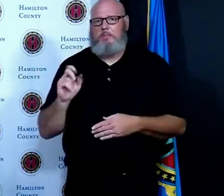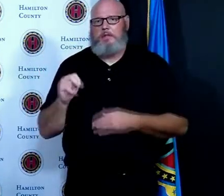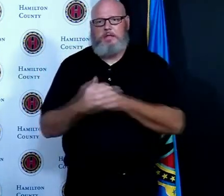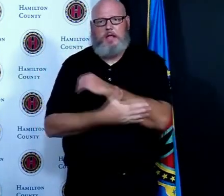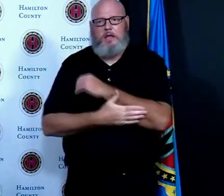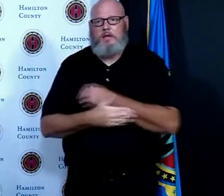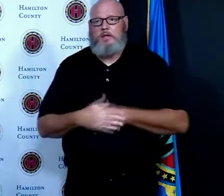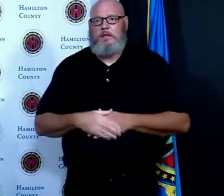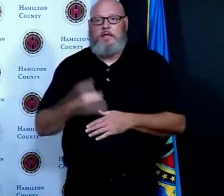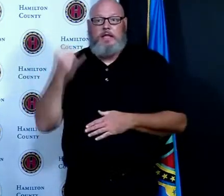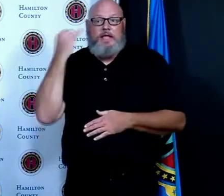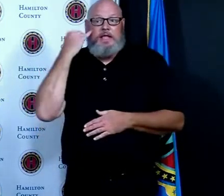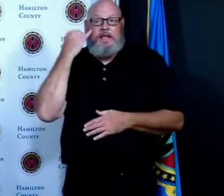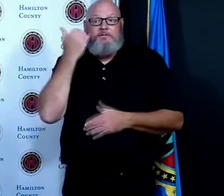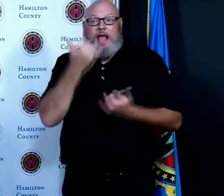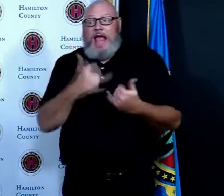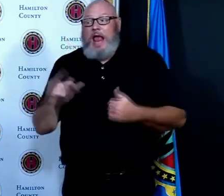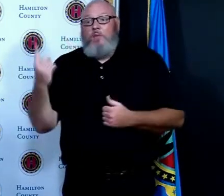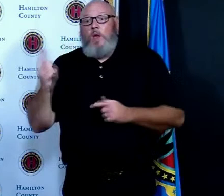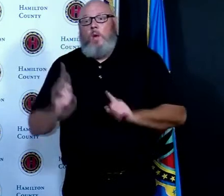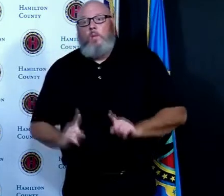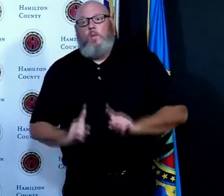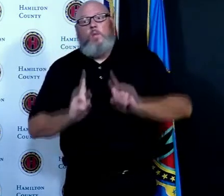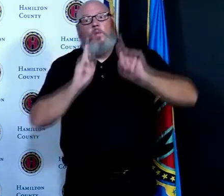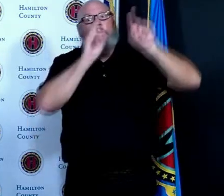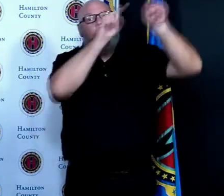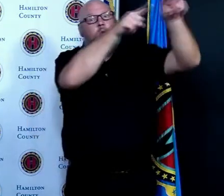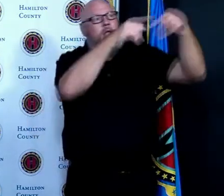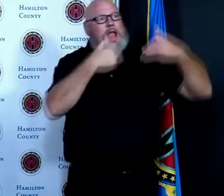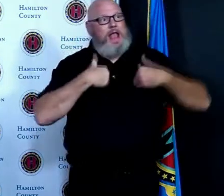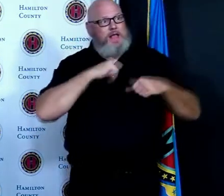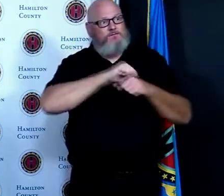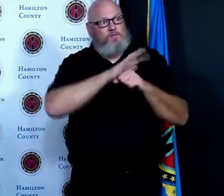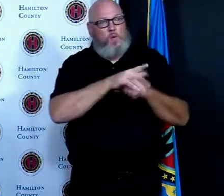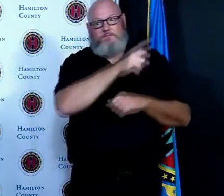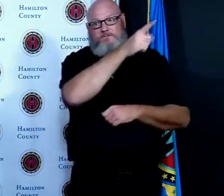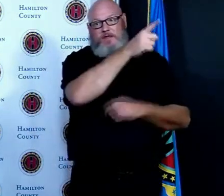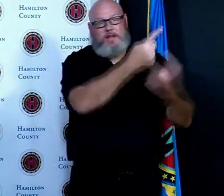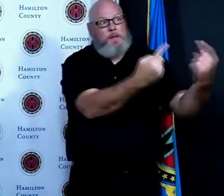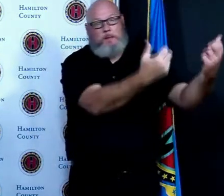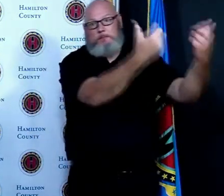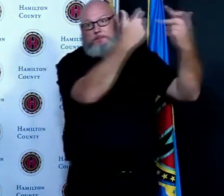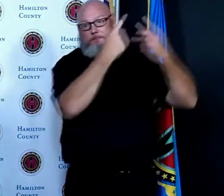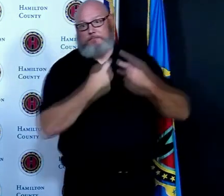is that opportunity to see increased spread and exposure so any types of events like that Ohio